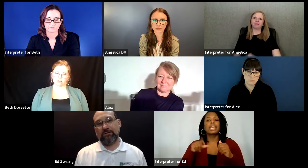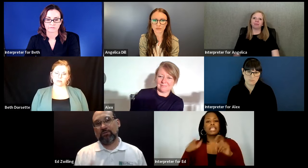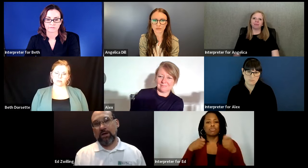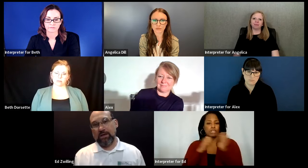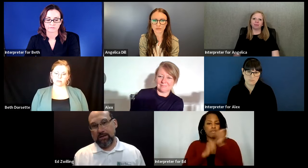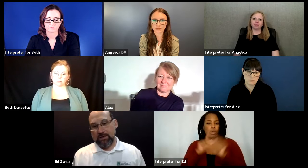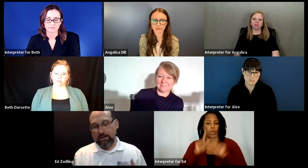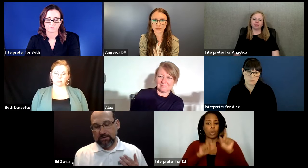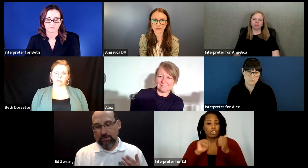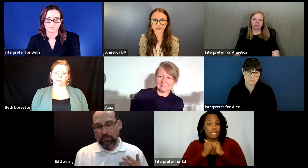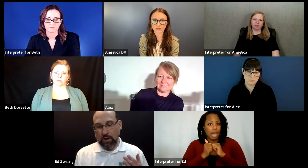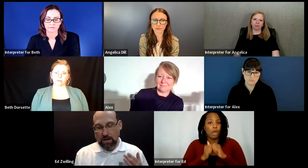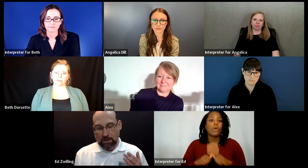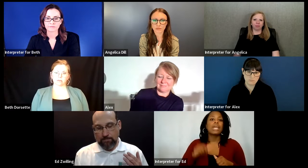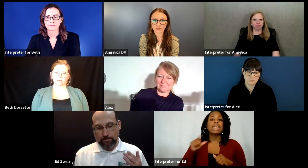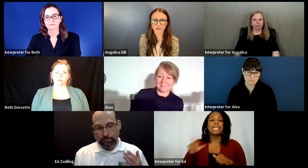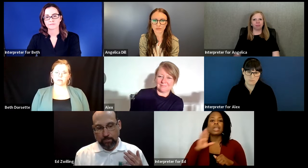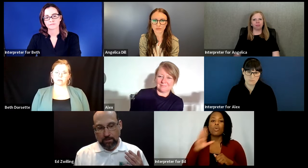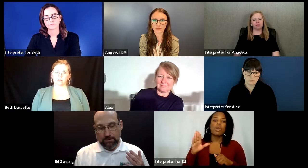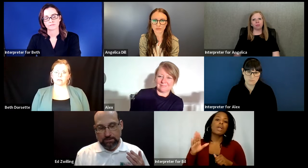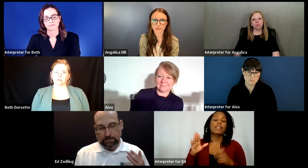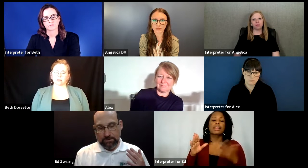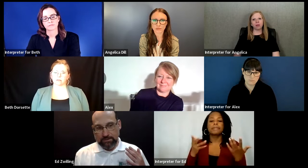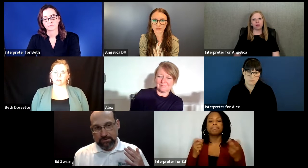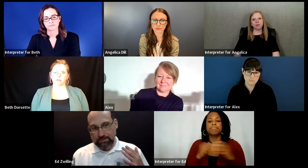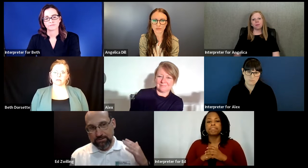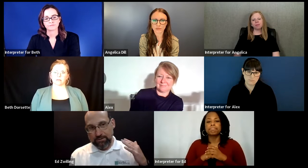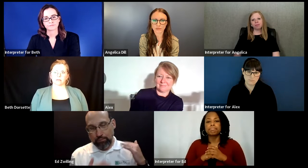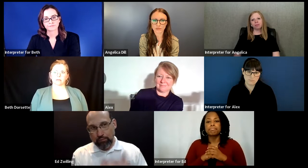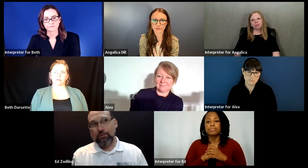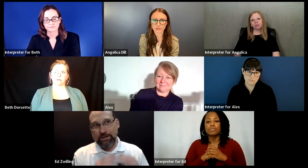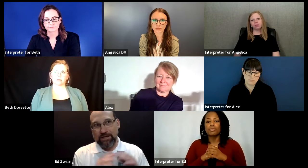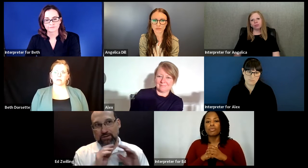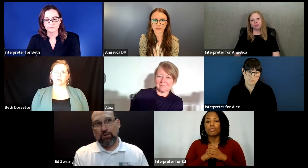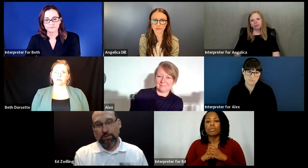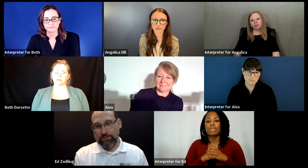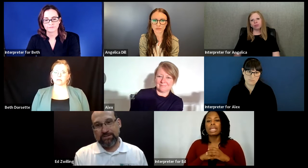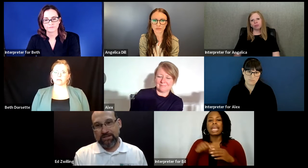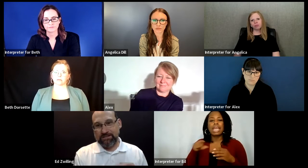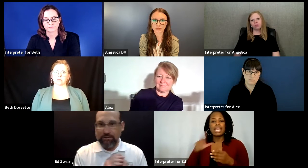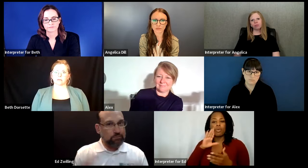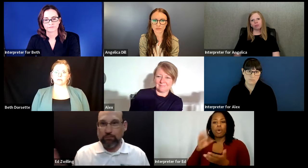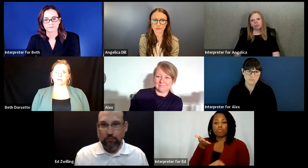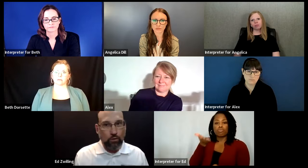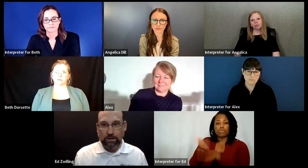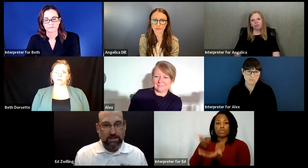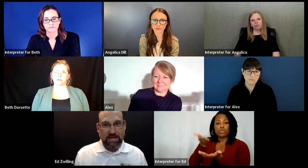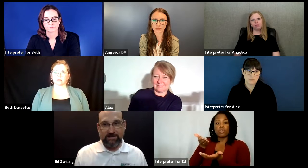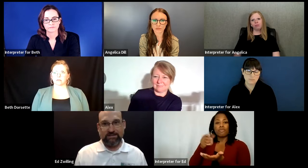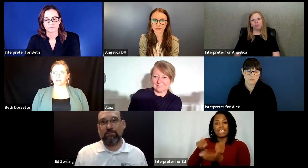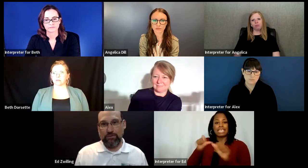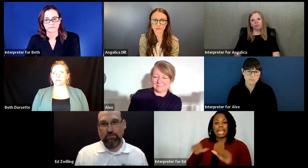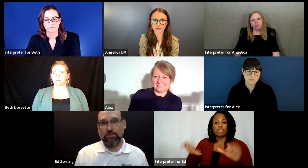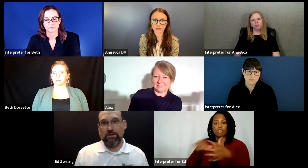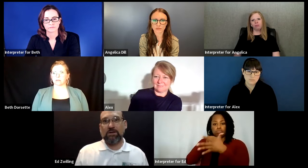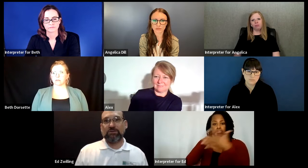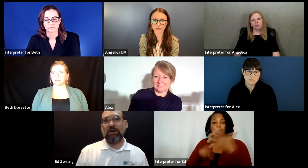of his way to prove that he can do all those things even before he has his interview.